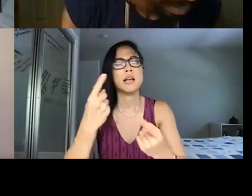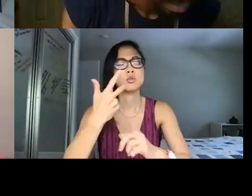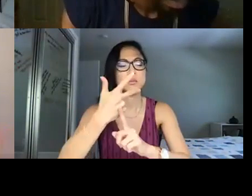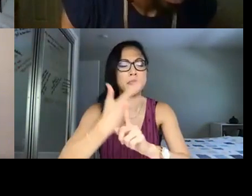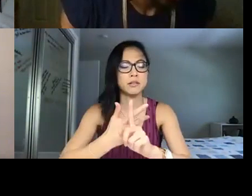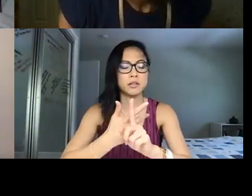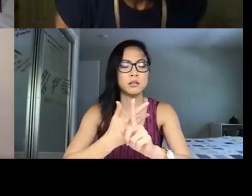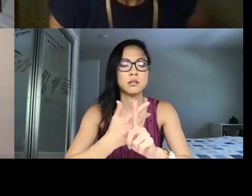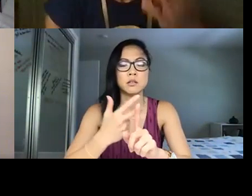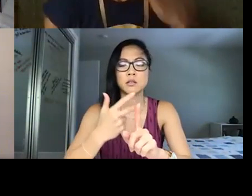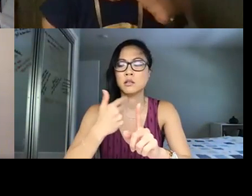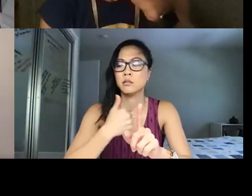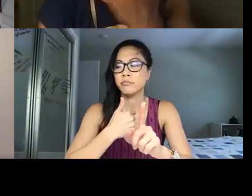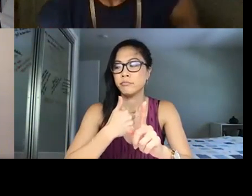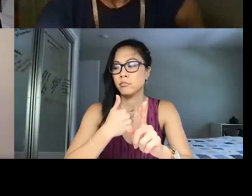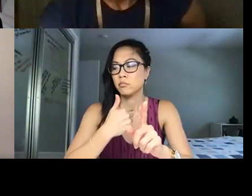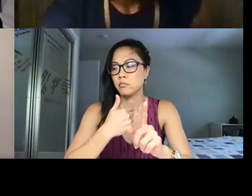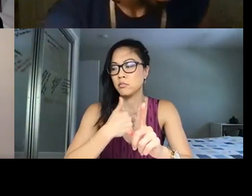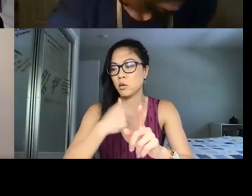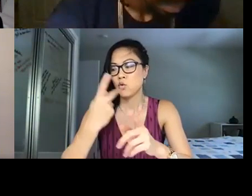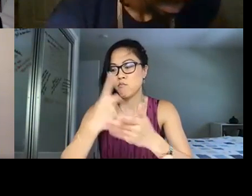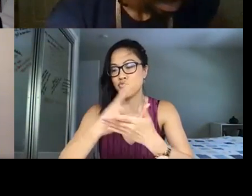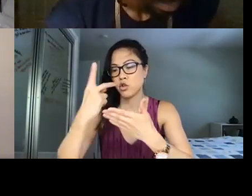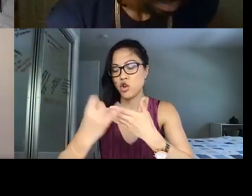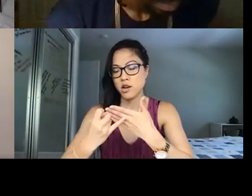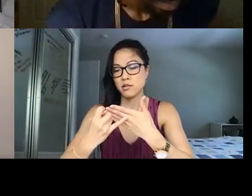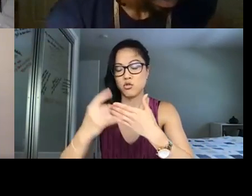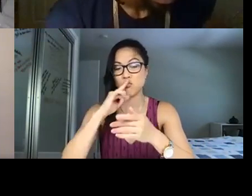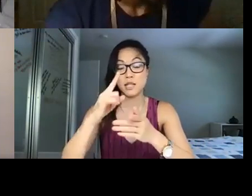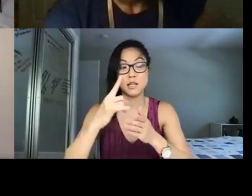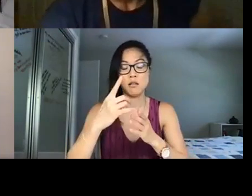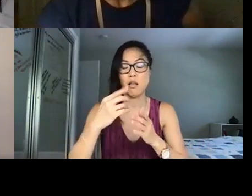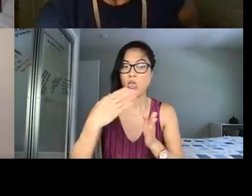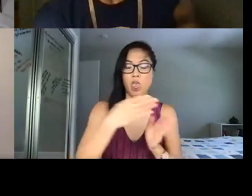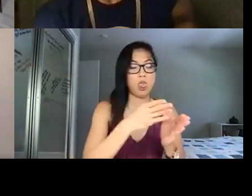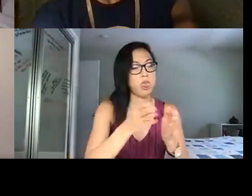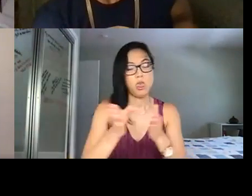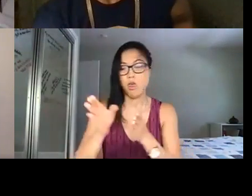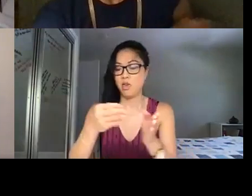in new ways of what is needed. I hope that many people are realizing that we